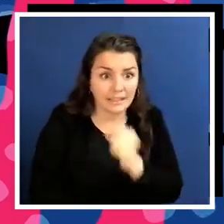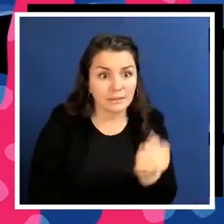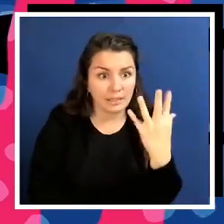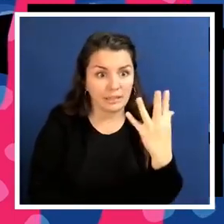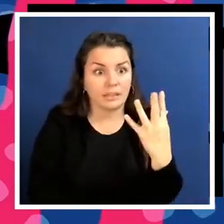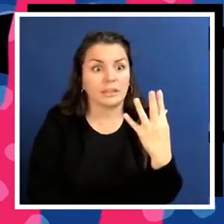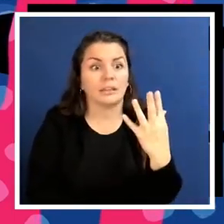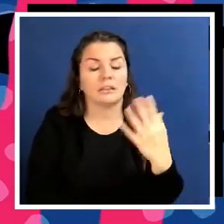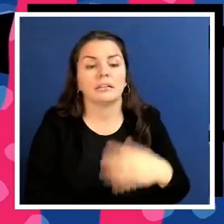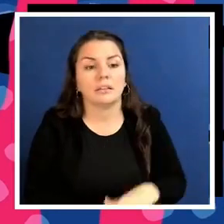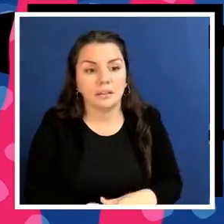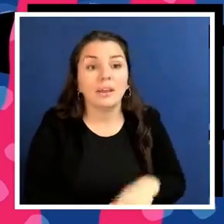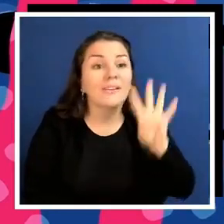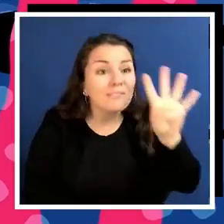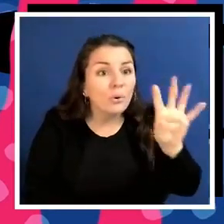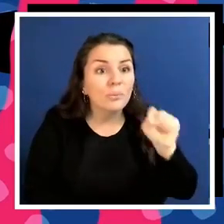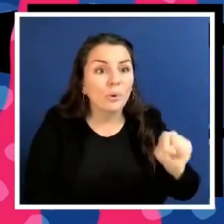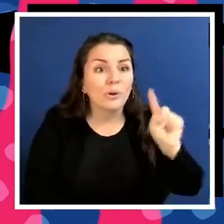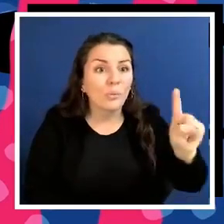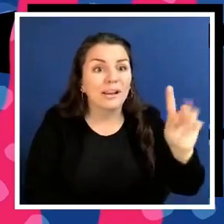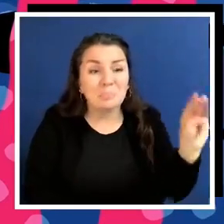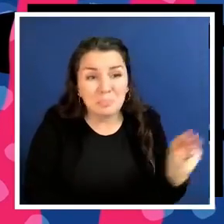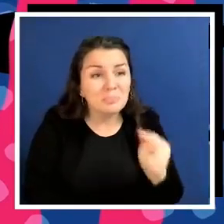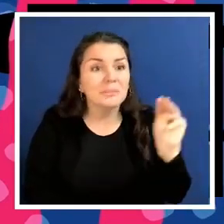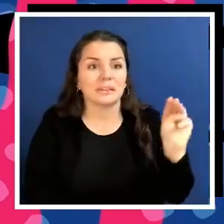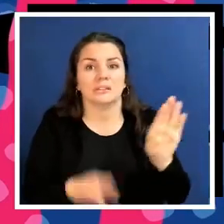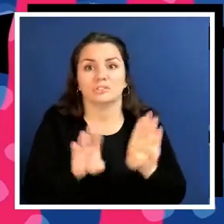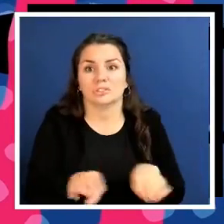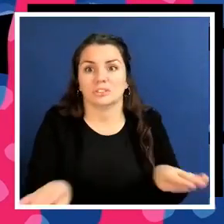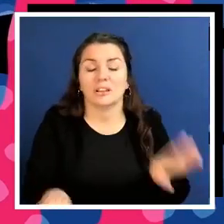GUESS HOW MANY CHILDREN ARE